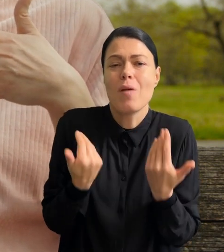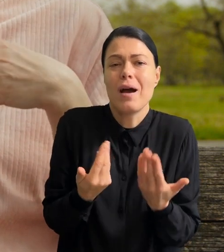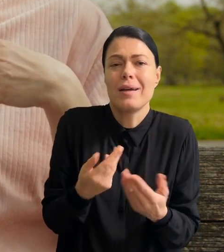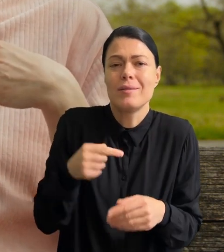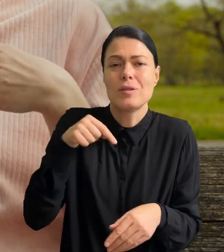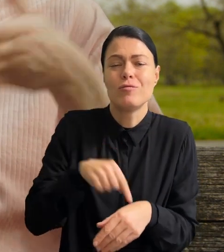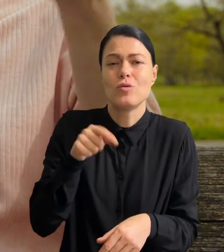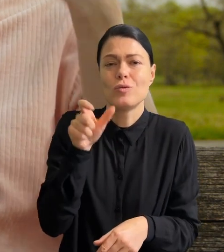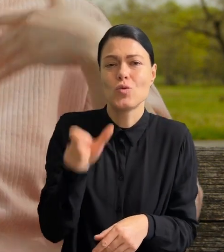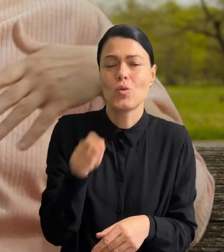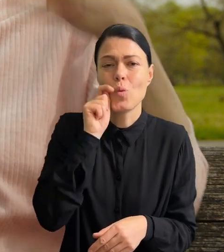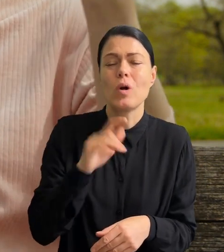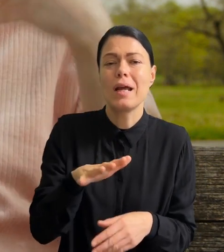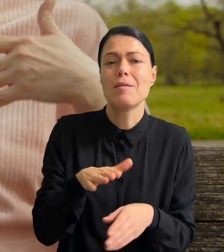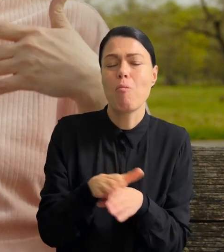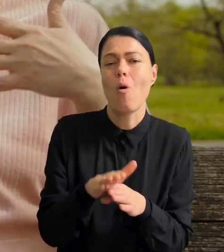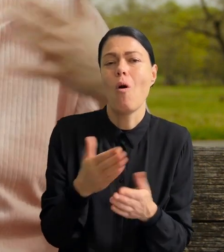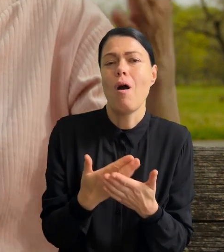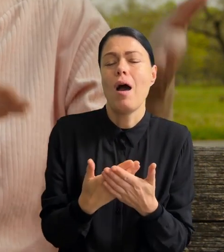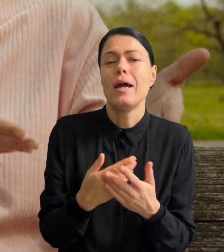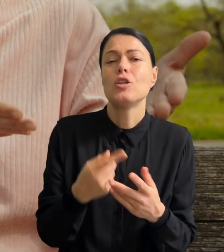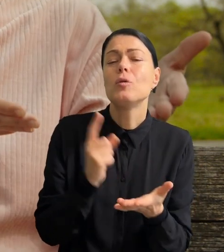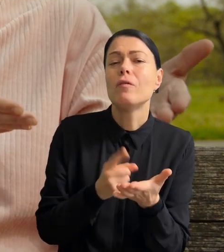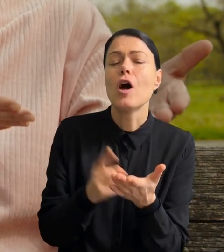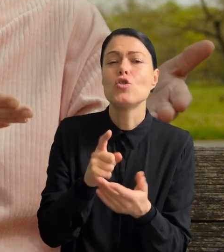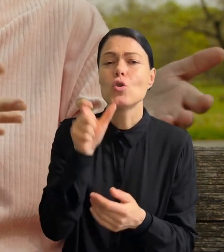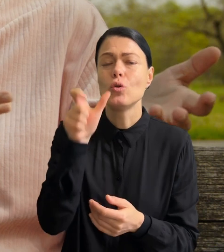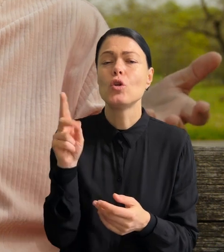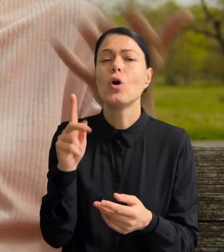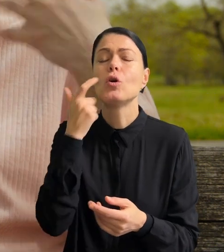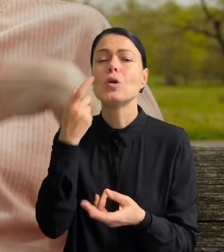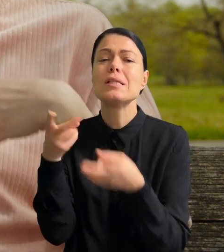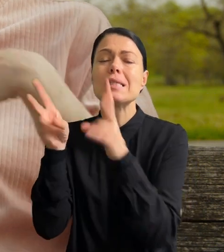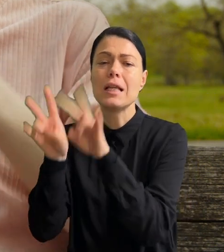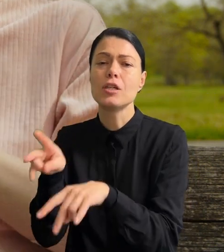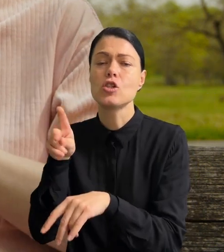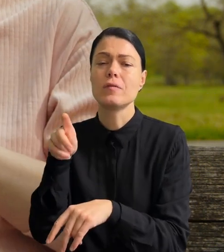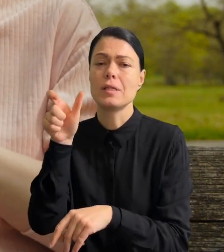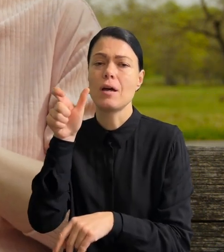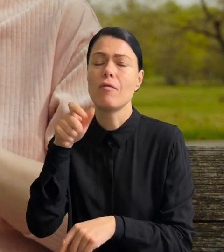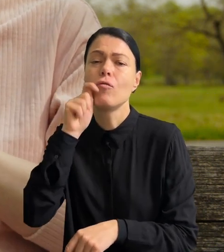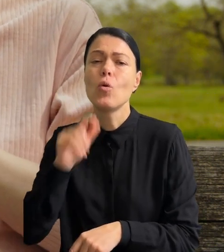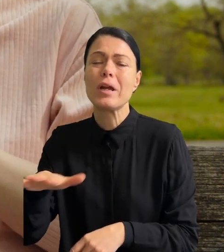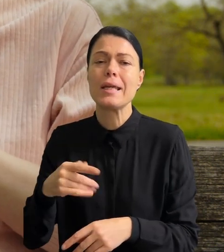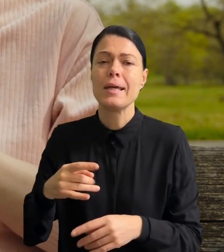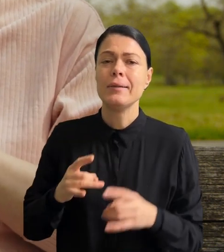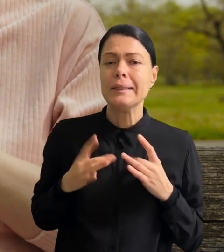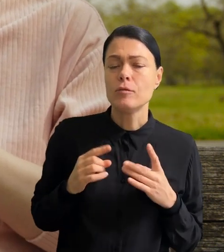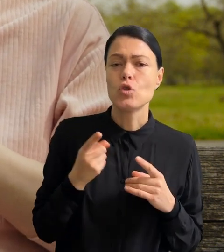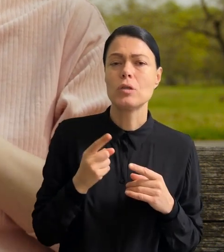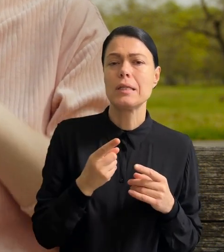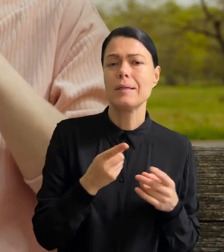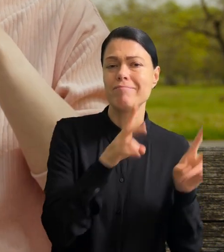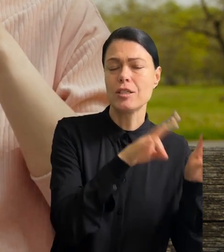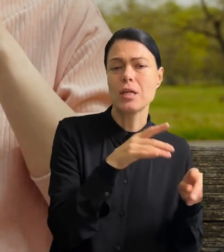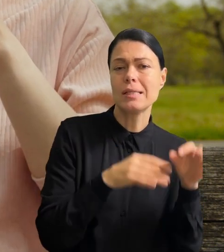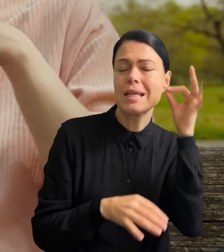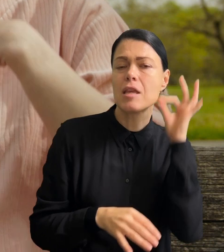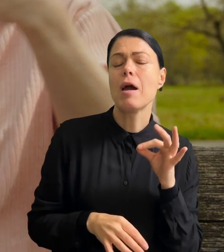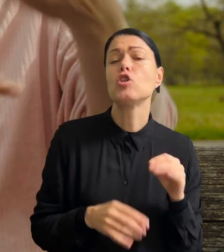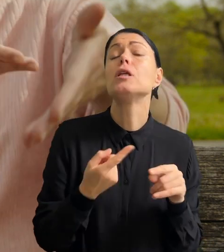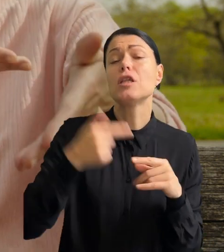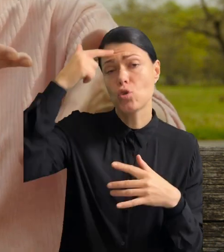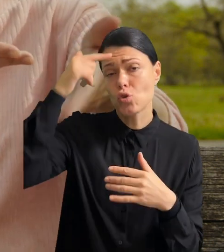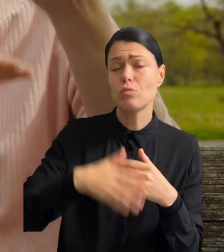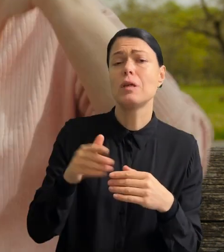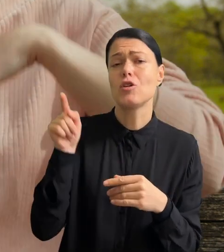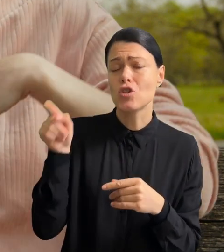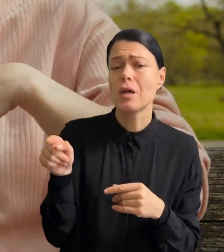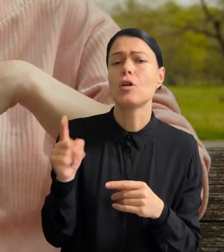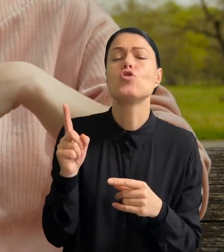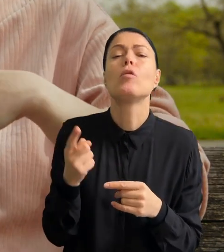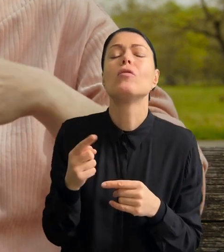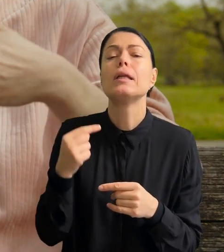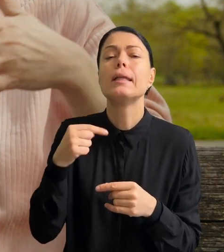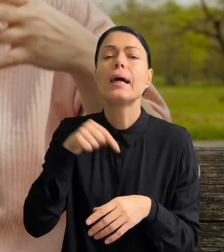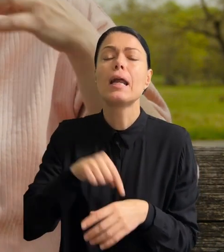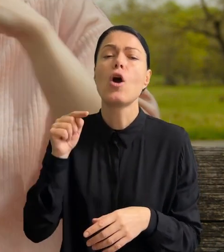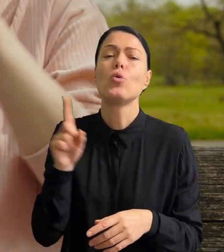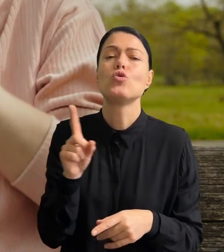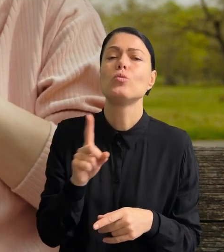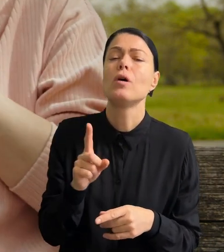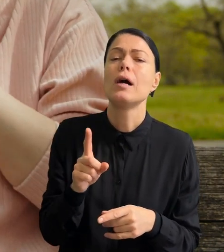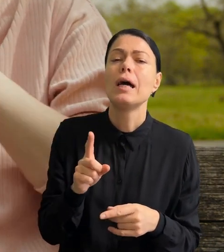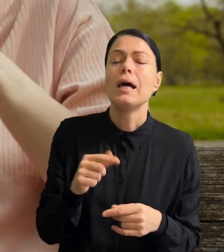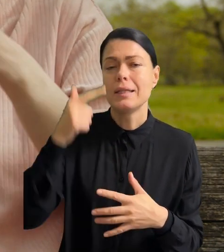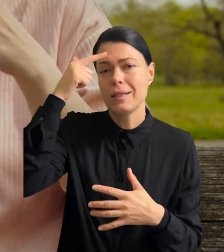And you understand the people who stayed in Ukraine, you understand why they react negatively. You can’t blame them.